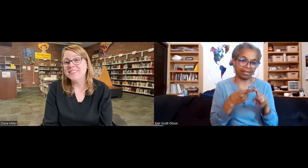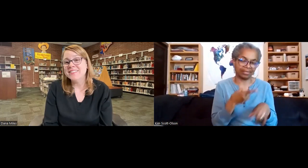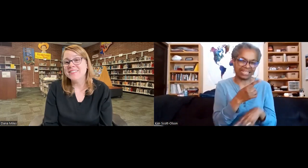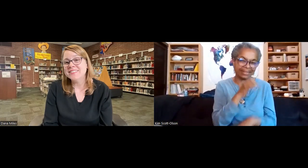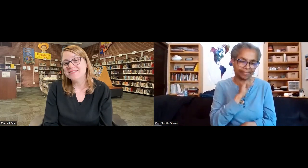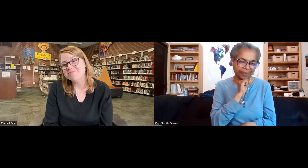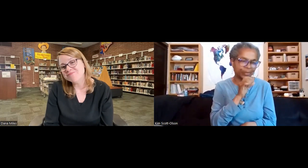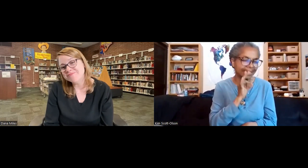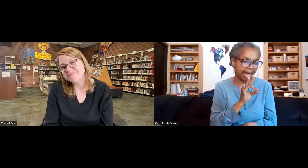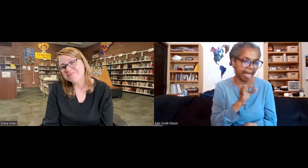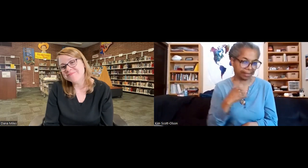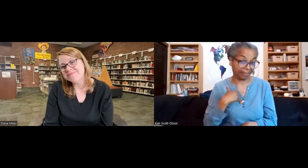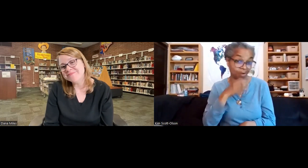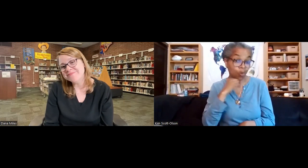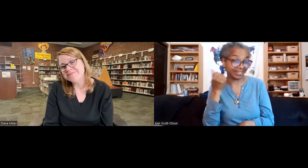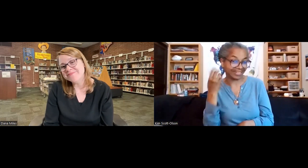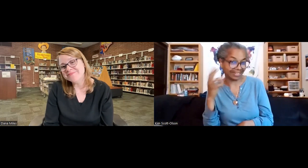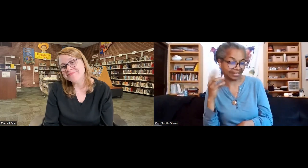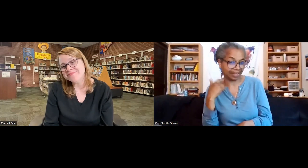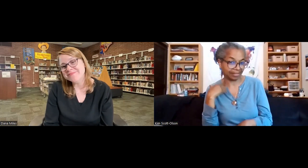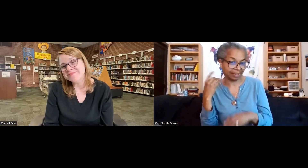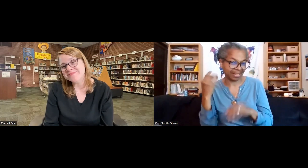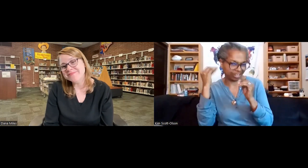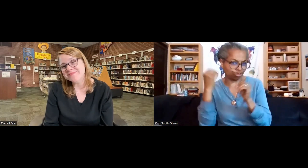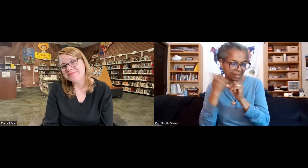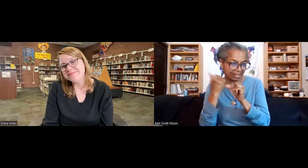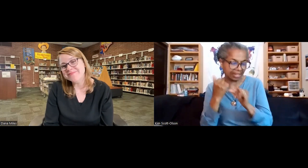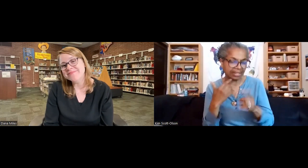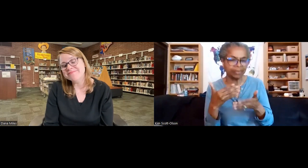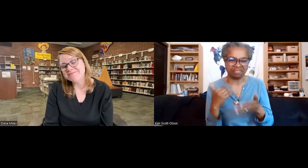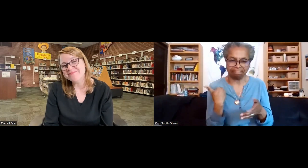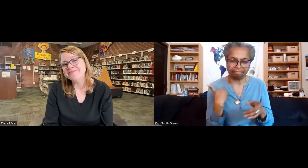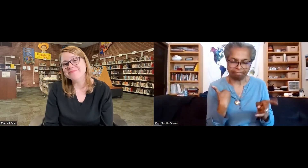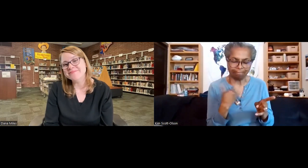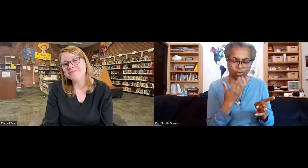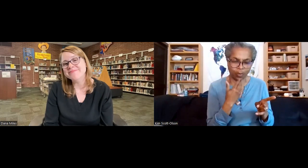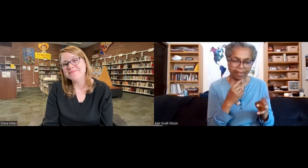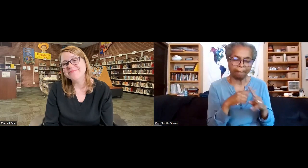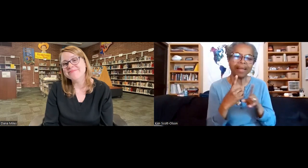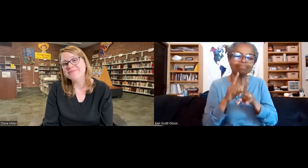He was nine at the time, and I was 16 when I was the teacher’s aide. Goodness, he was a sweetie.